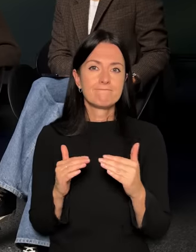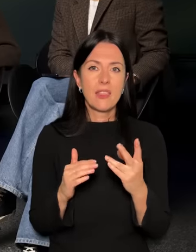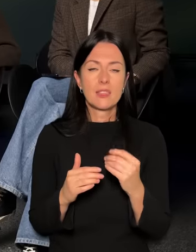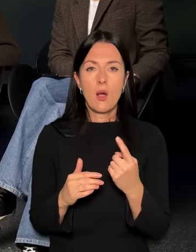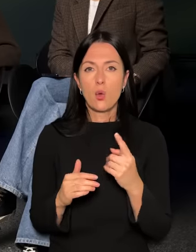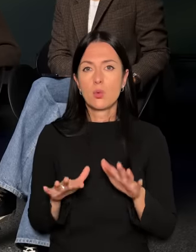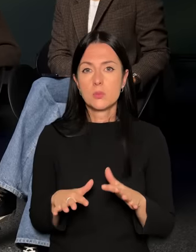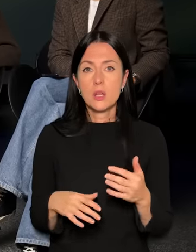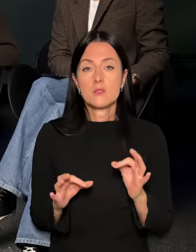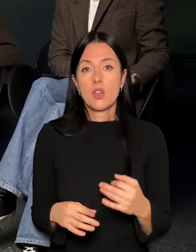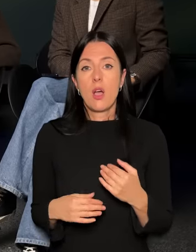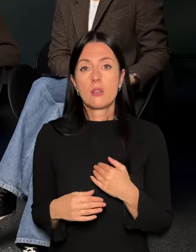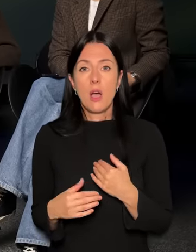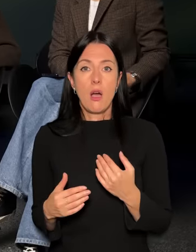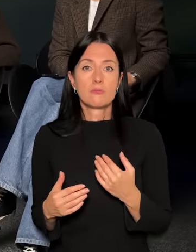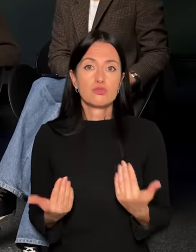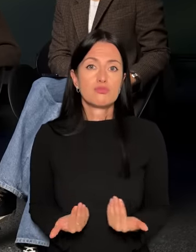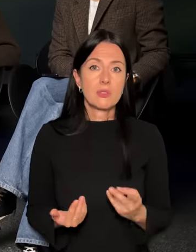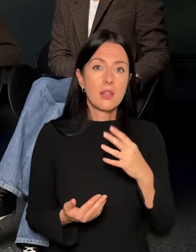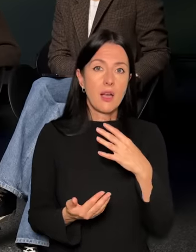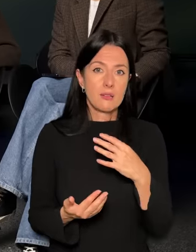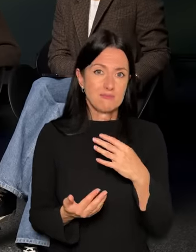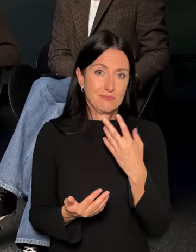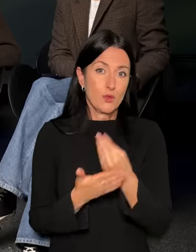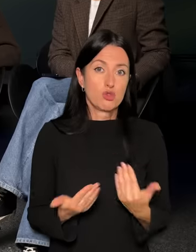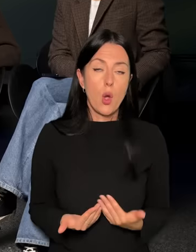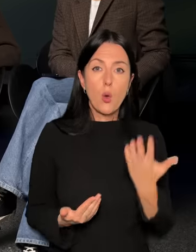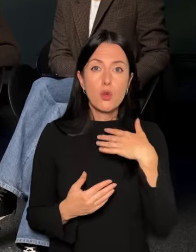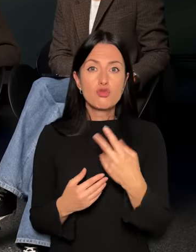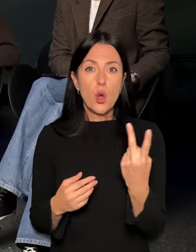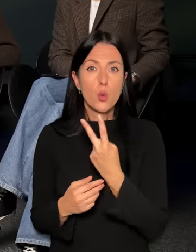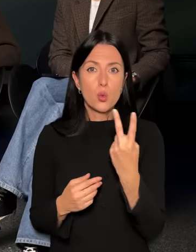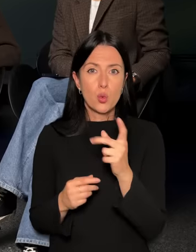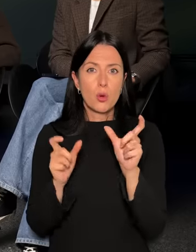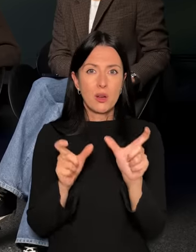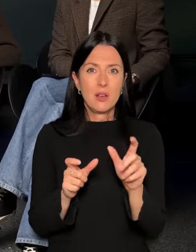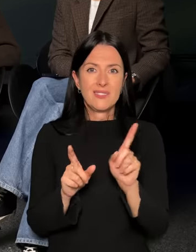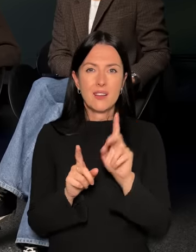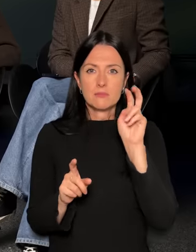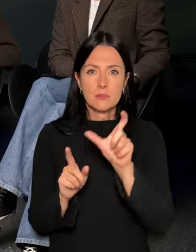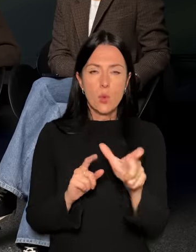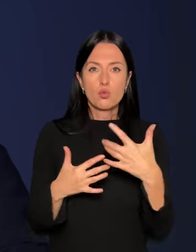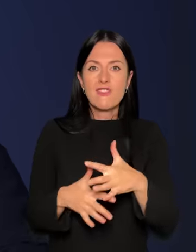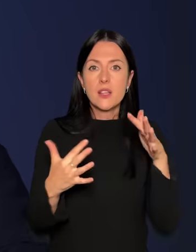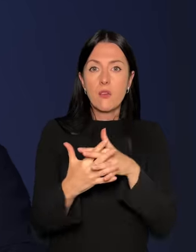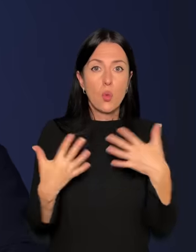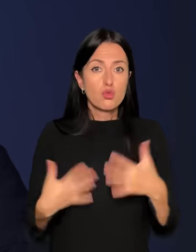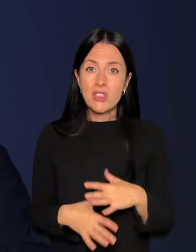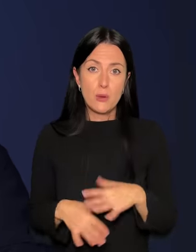And, of course, I started living my life. But when the second campaign, let's say, the Great War, started then there was no choice, there was no...